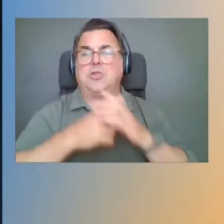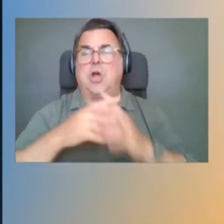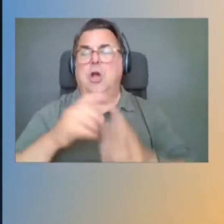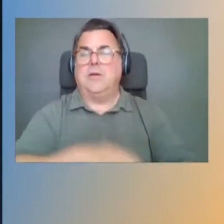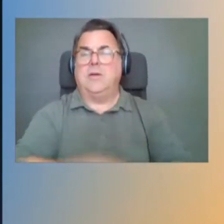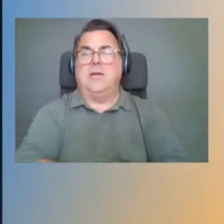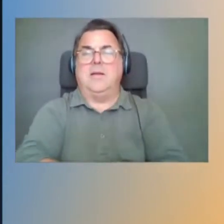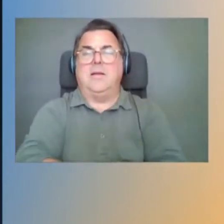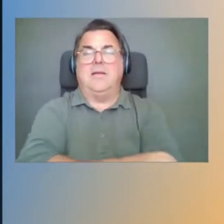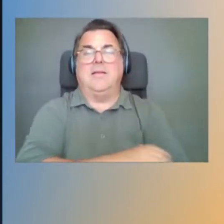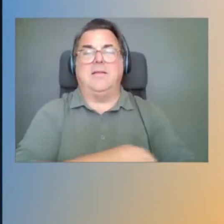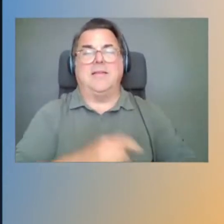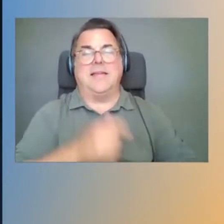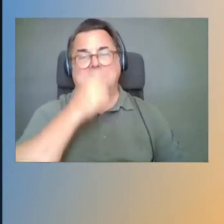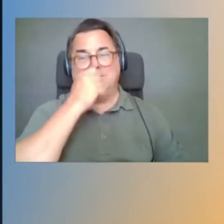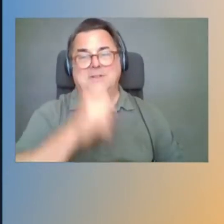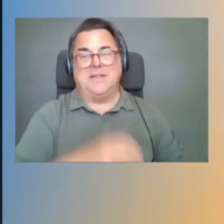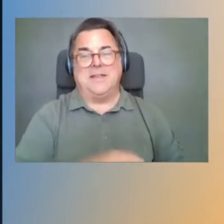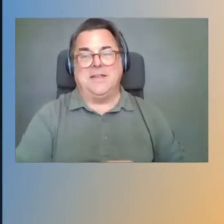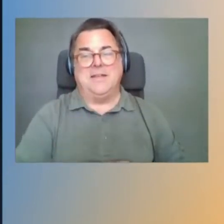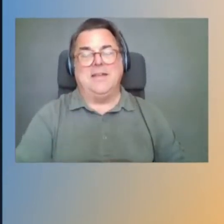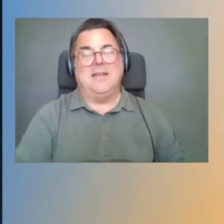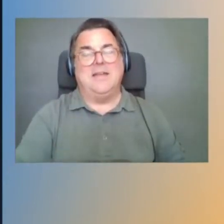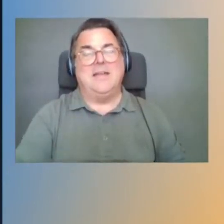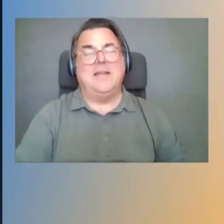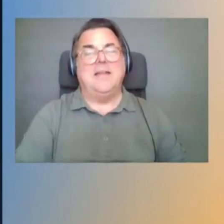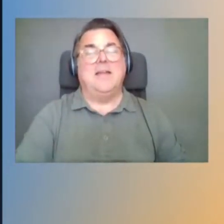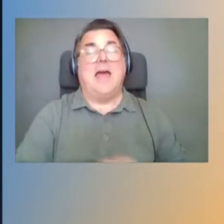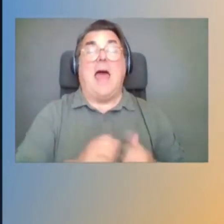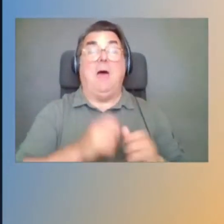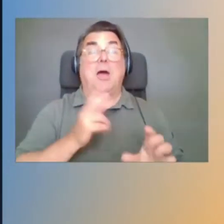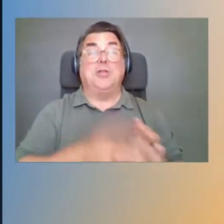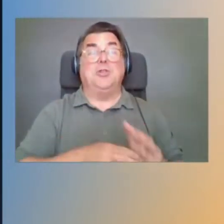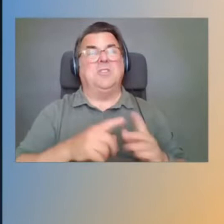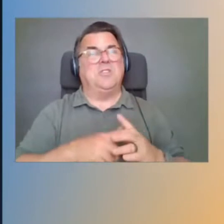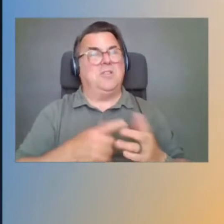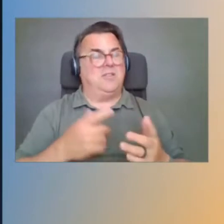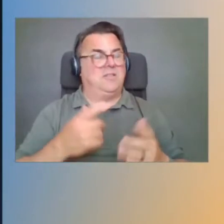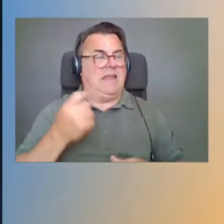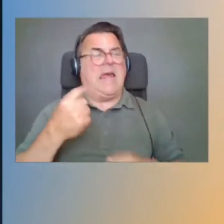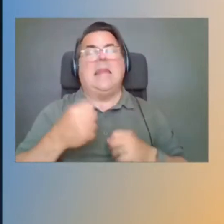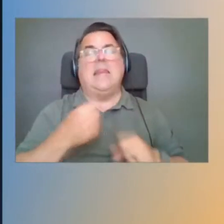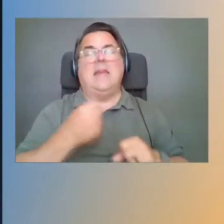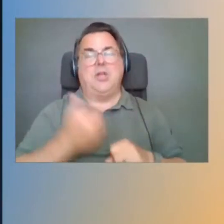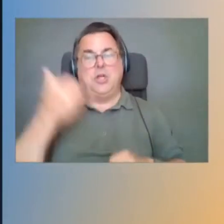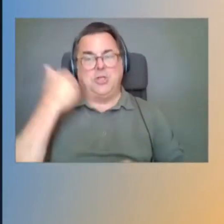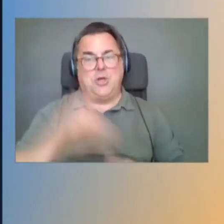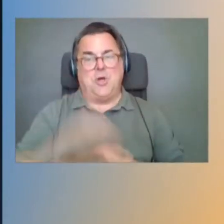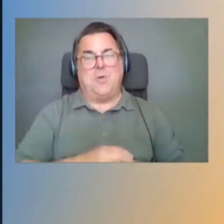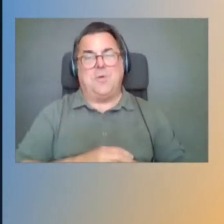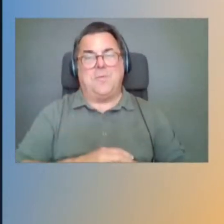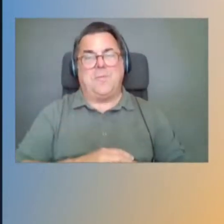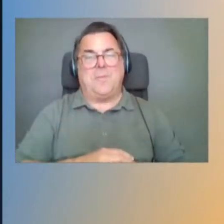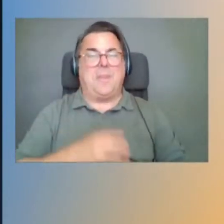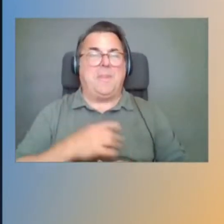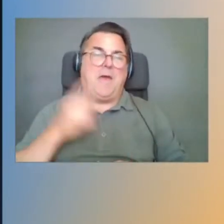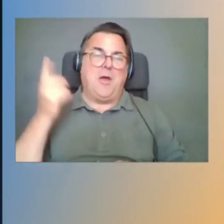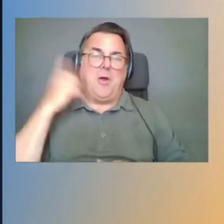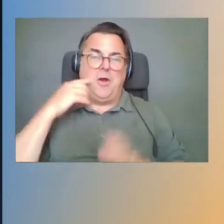That's interesting, so my journey into machine learning probably started about 11 years ago. I heard of a group of super talented folks